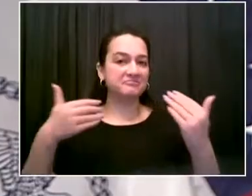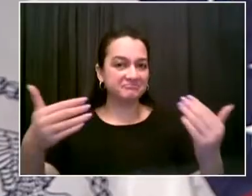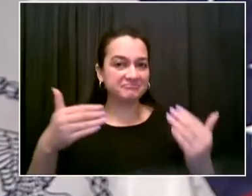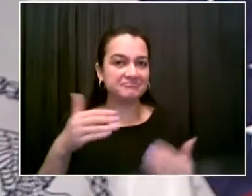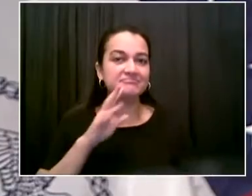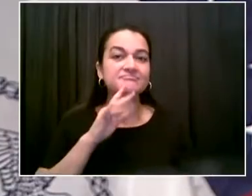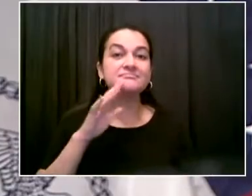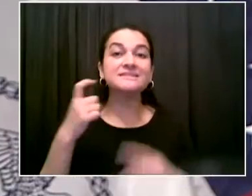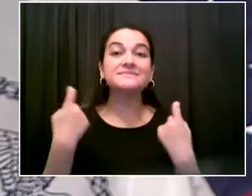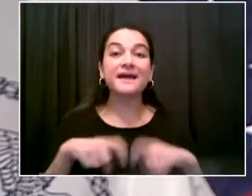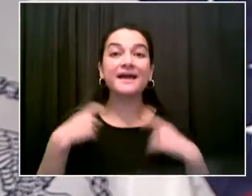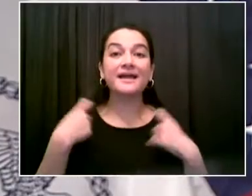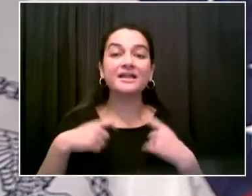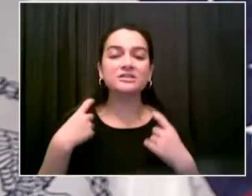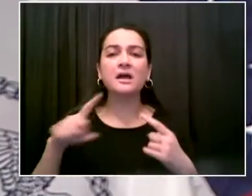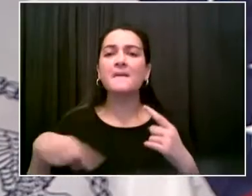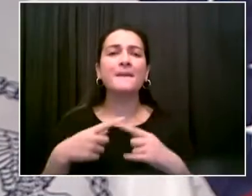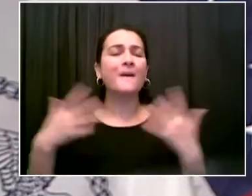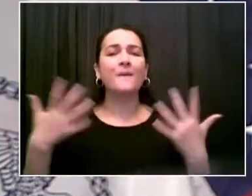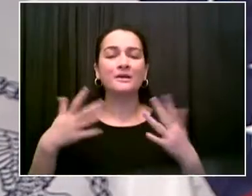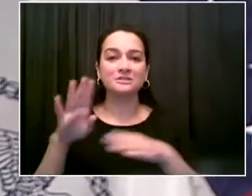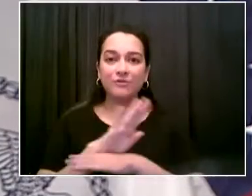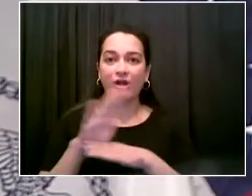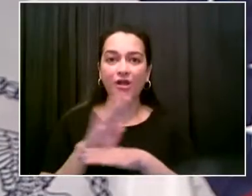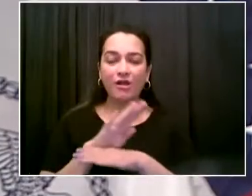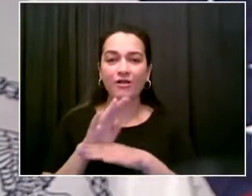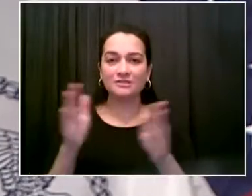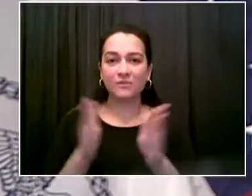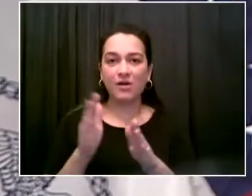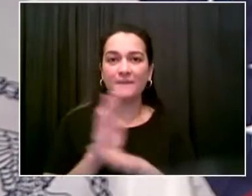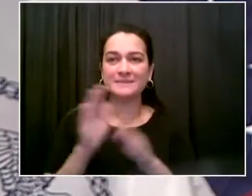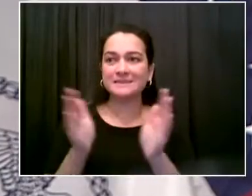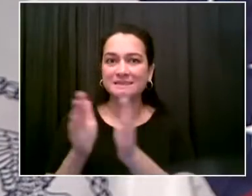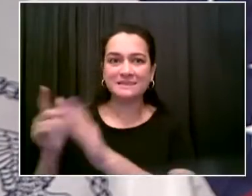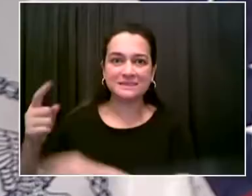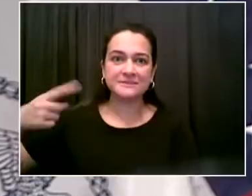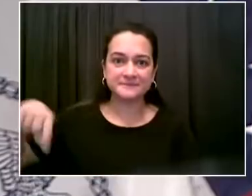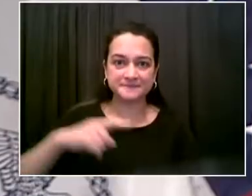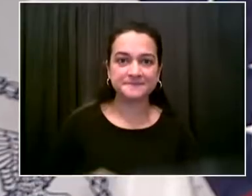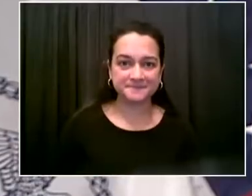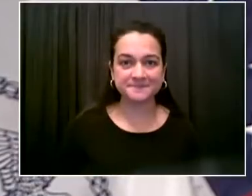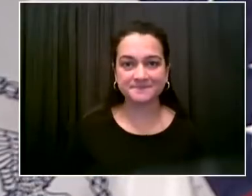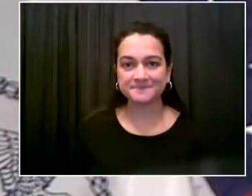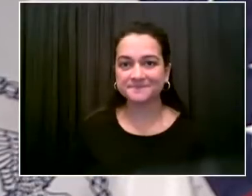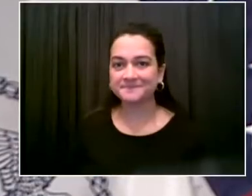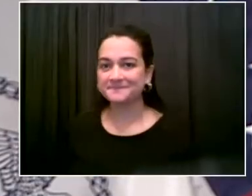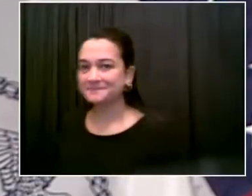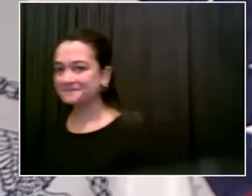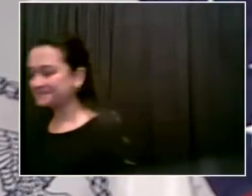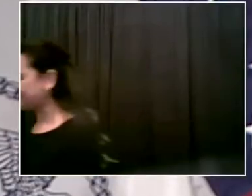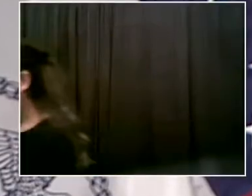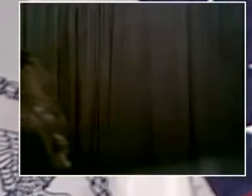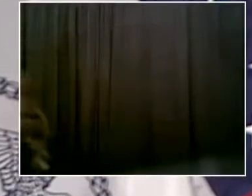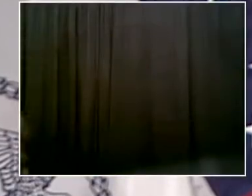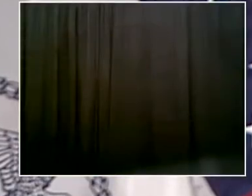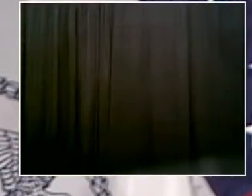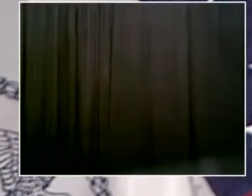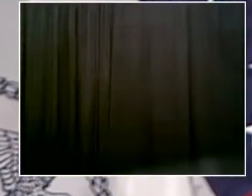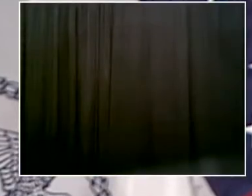PUSHING IT DOWN LET'S GET BELOW ONE. A FEW WORDS IN SPANISH ABOUT HELPING OUR